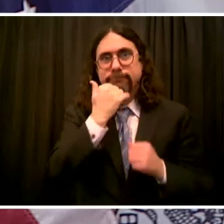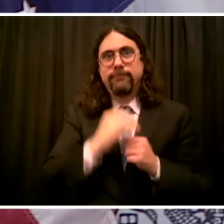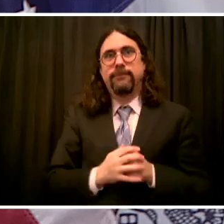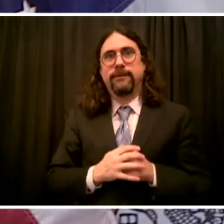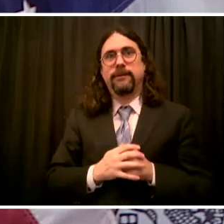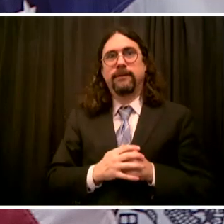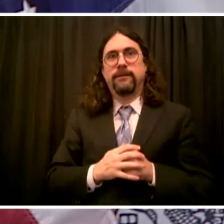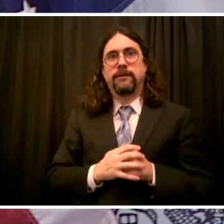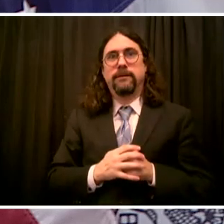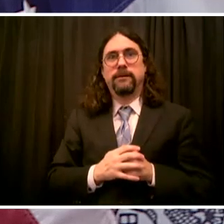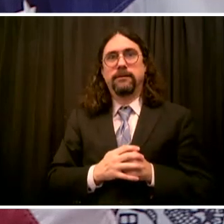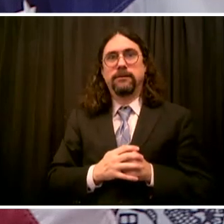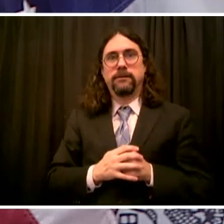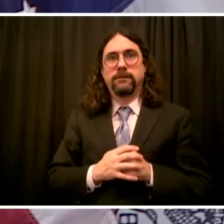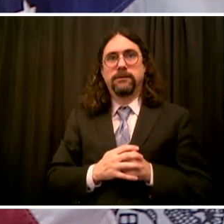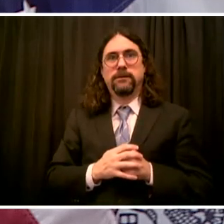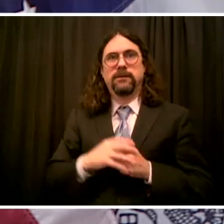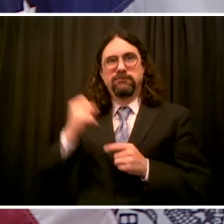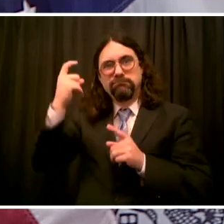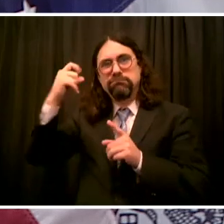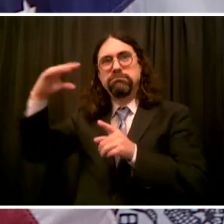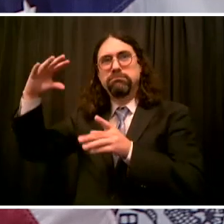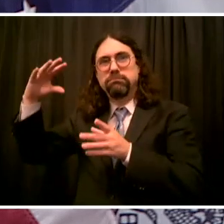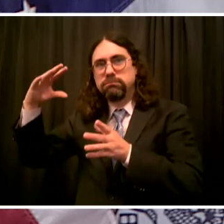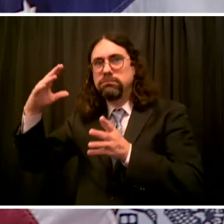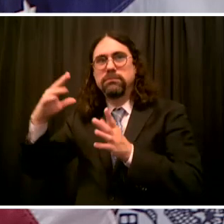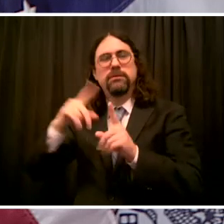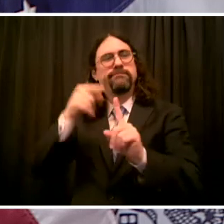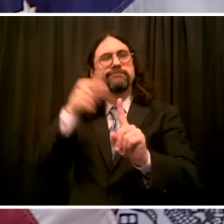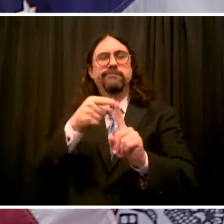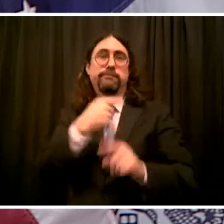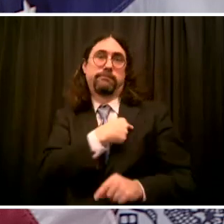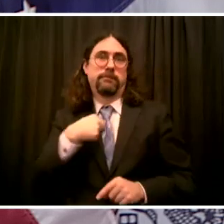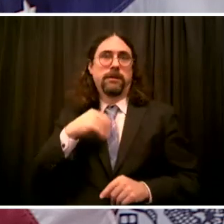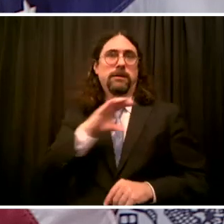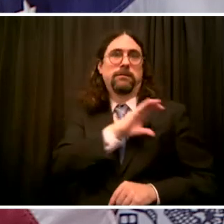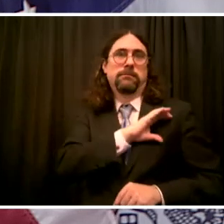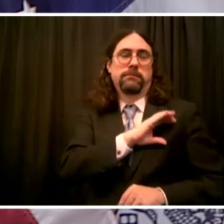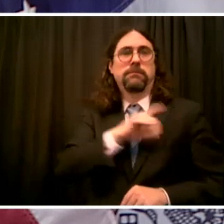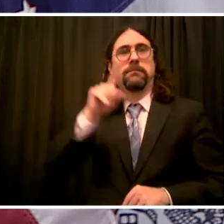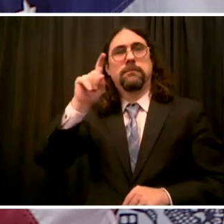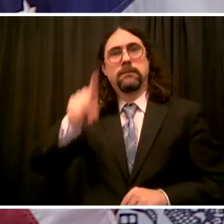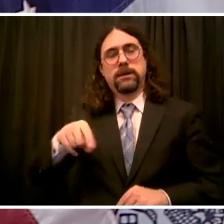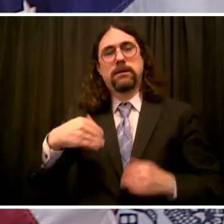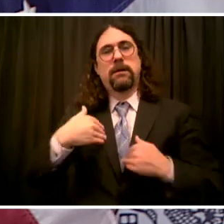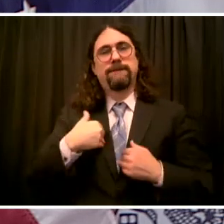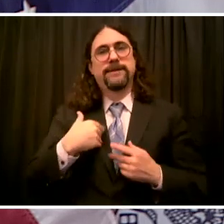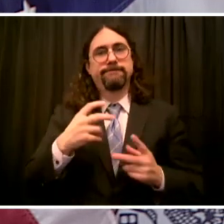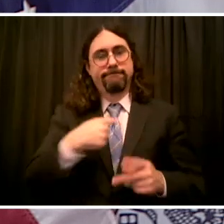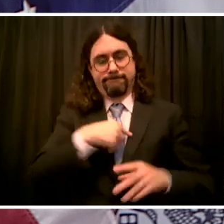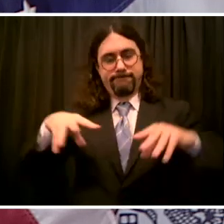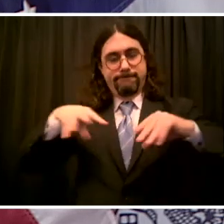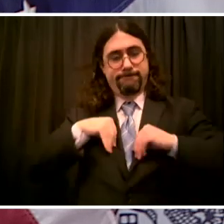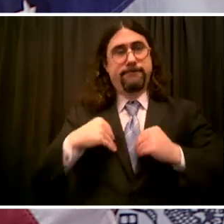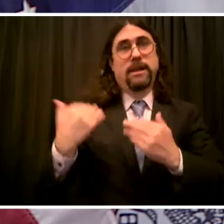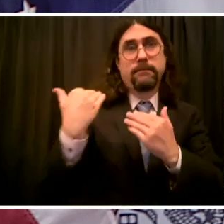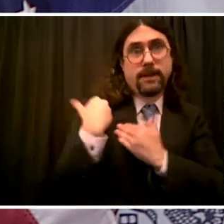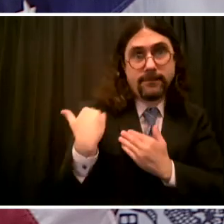SITUATION WHEN THE POLICE ARE ROWNG IN ONE OF THIS INSTANCES WHETHER IT'S ON THIS VIDEO OR N,OT ETHRE HAS TO